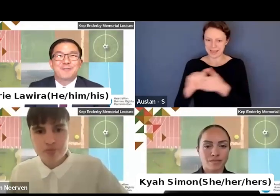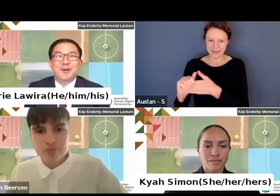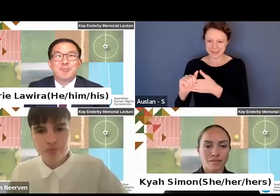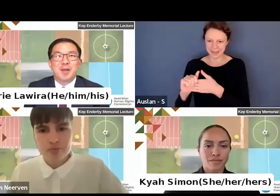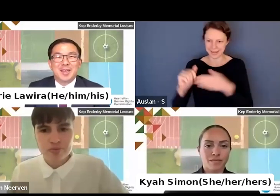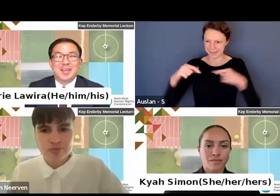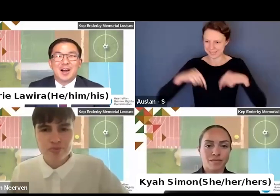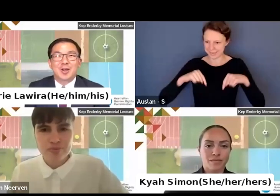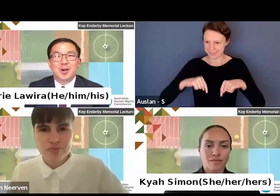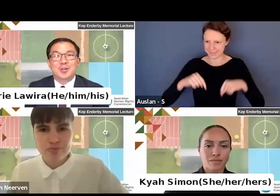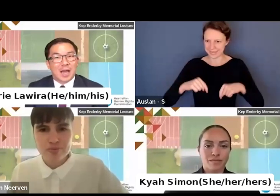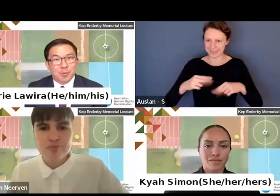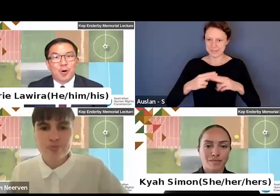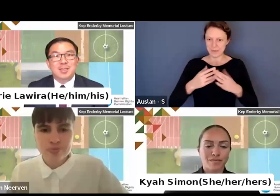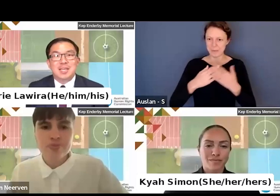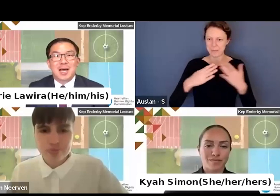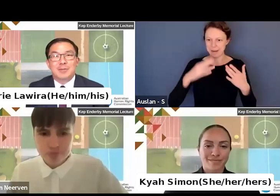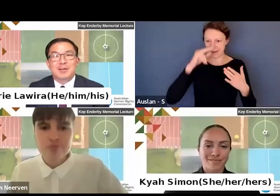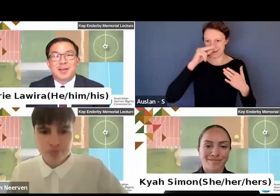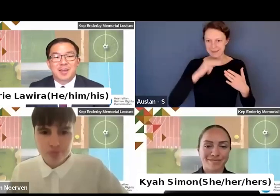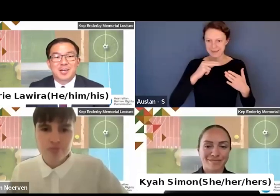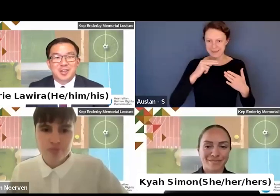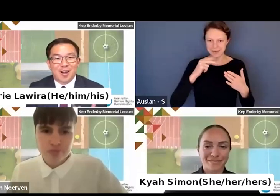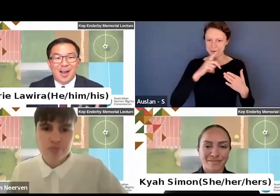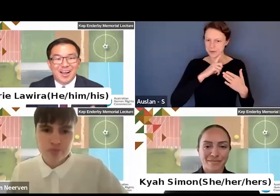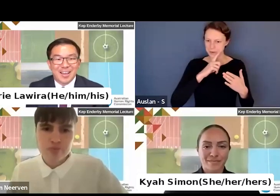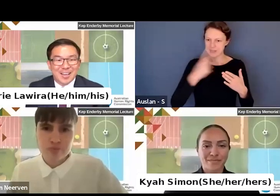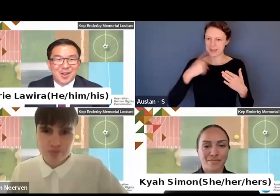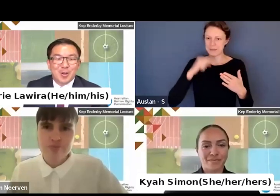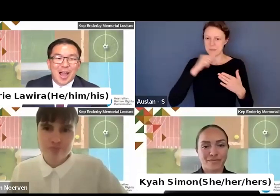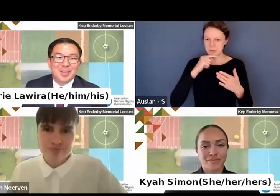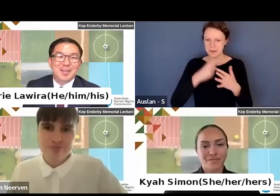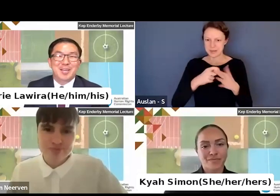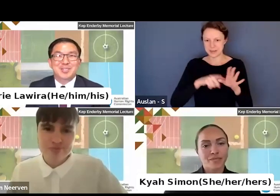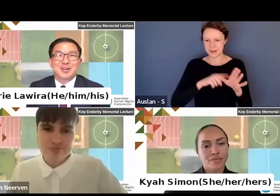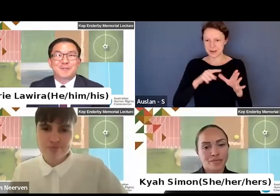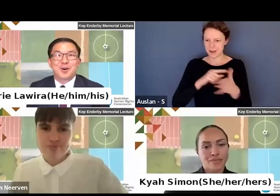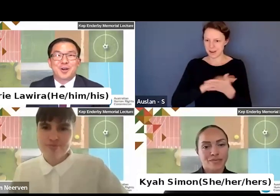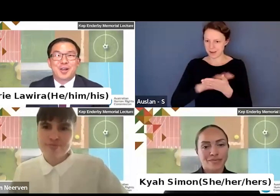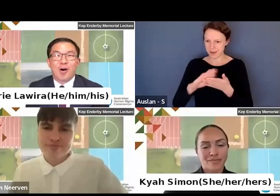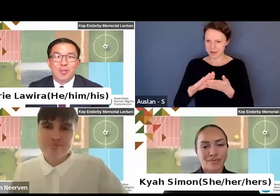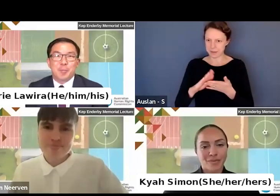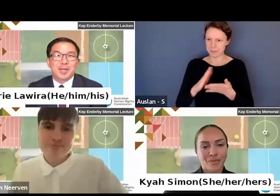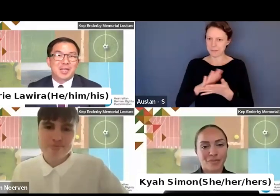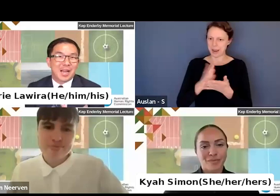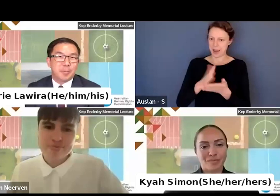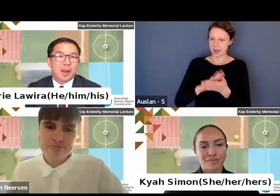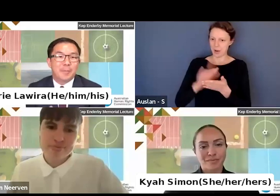for many young girls and boys around the country. Clear, you know how you conduct yourself not only on the pitch and how you play,